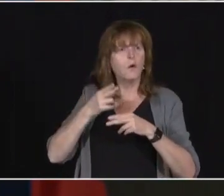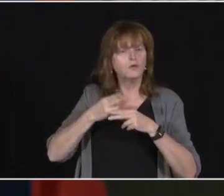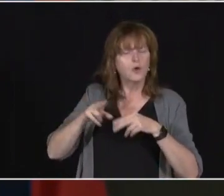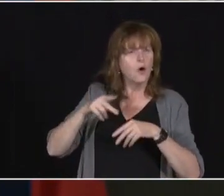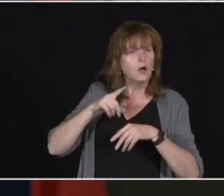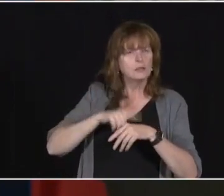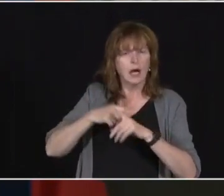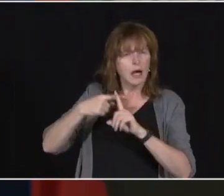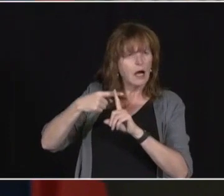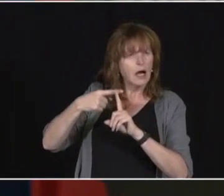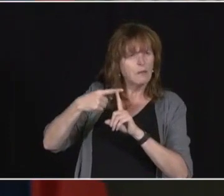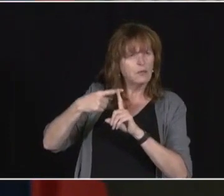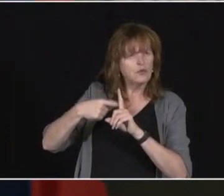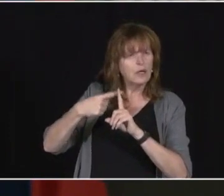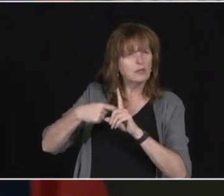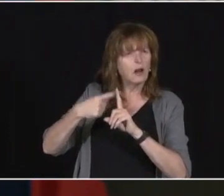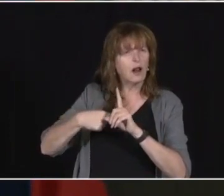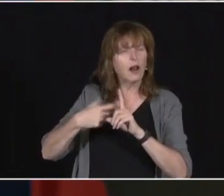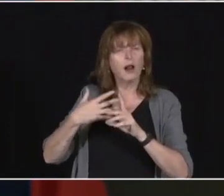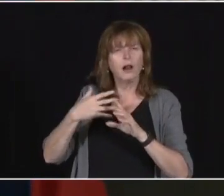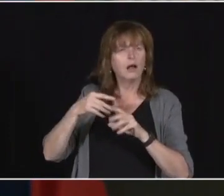changing anytime soon?